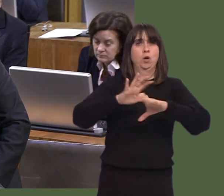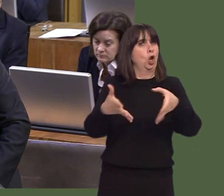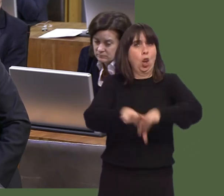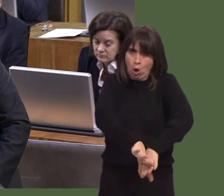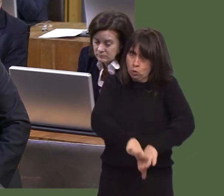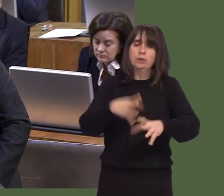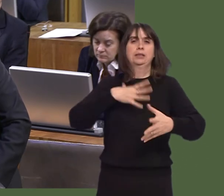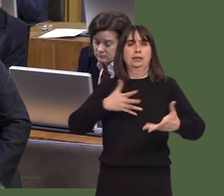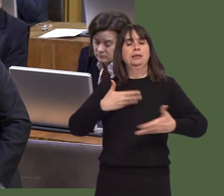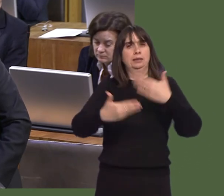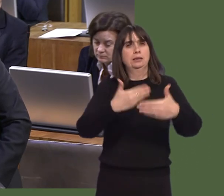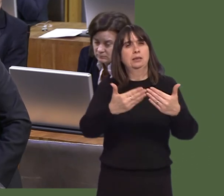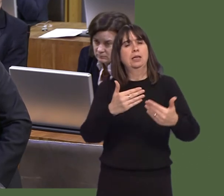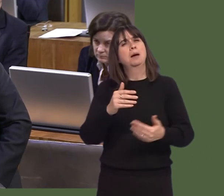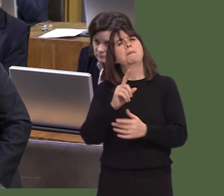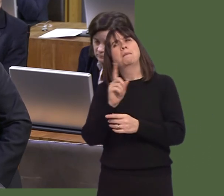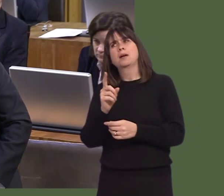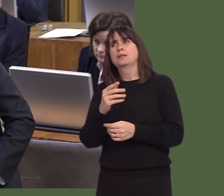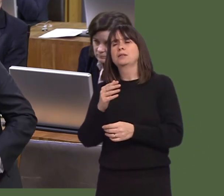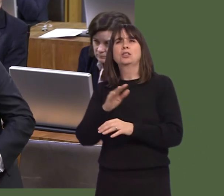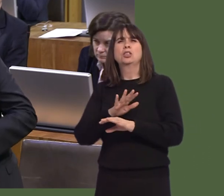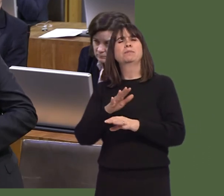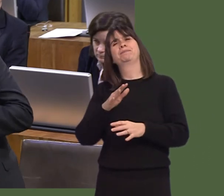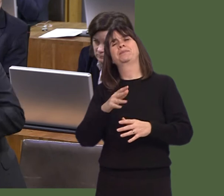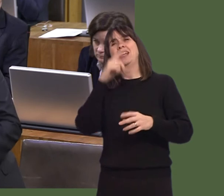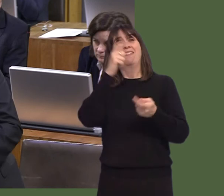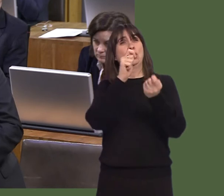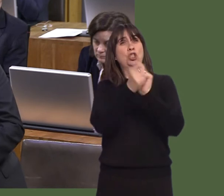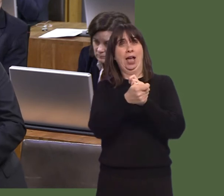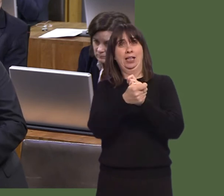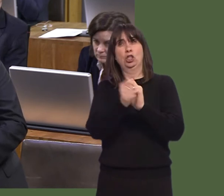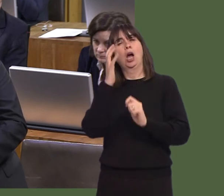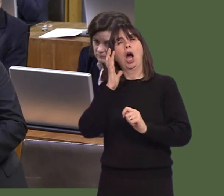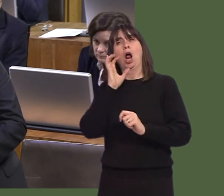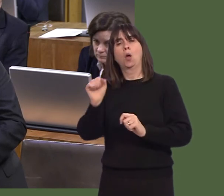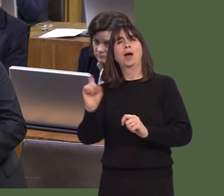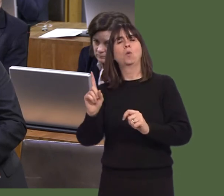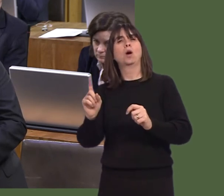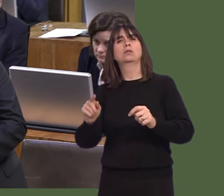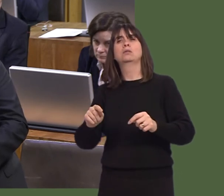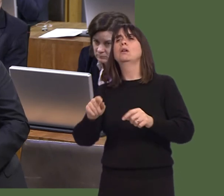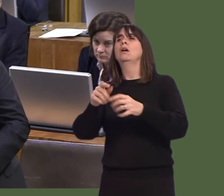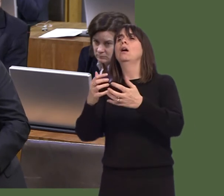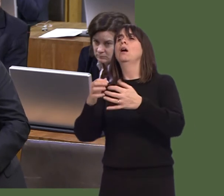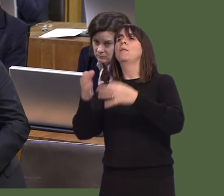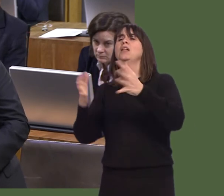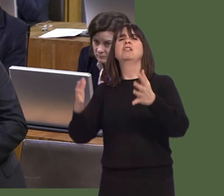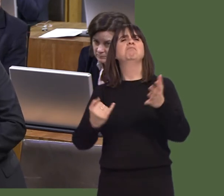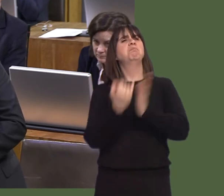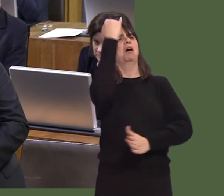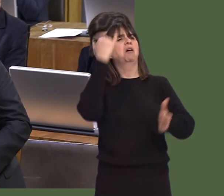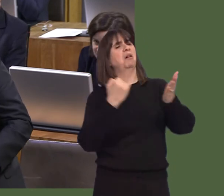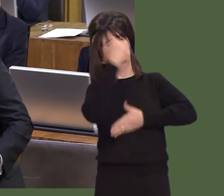In the future, Iíd like to see a situation where it is in this Chamber and, of course,